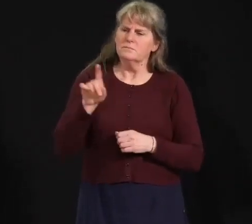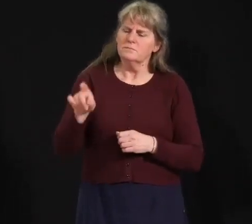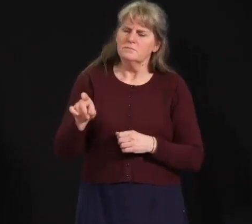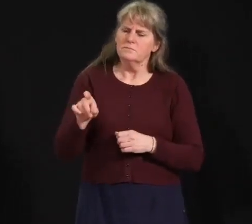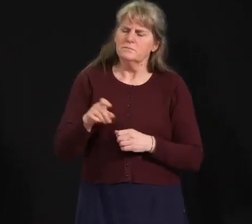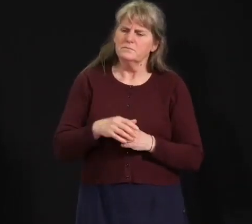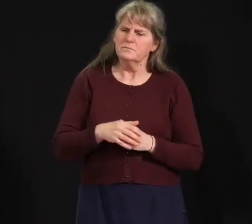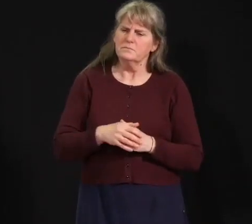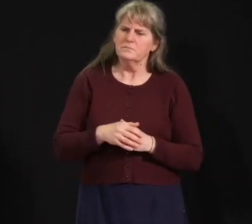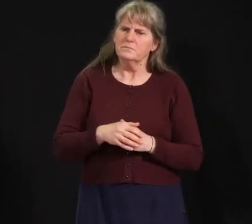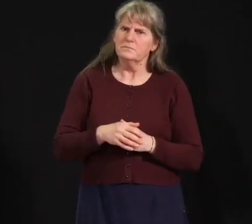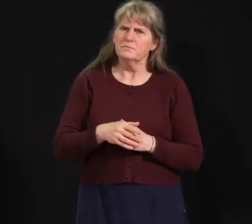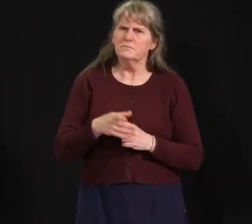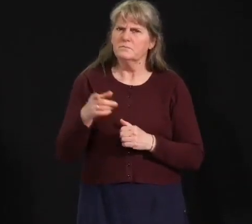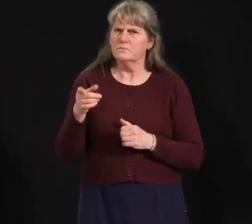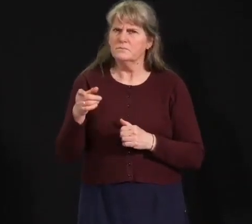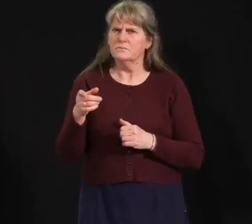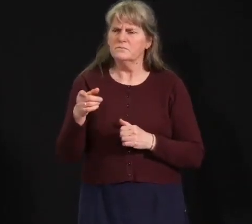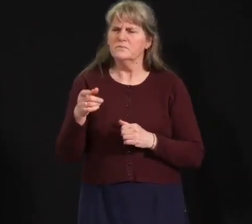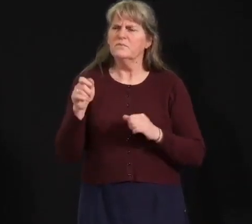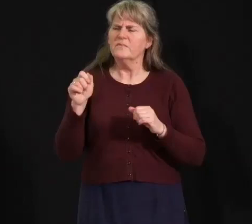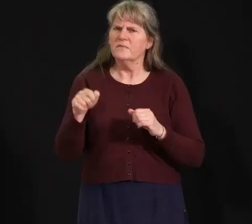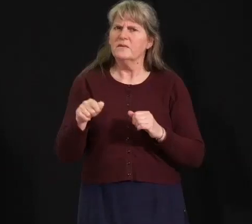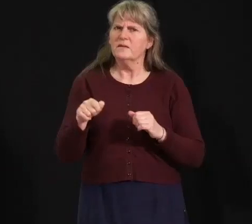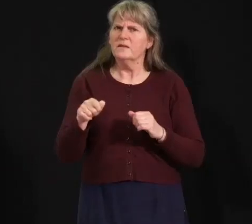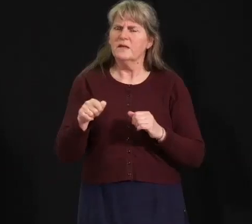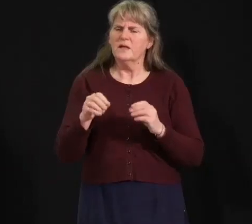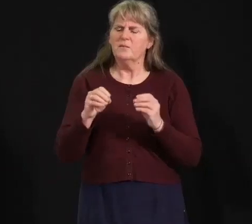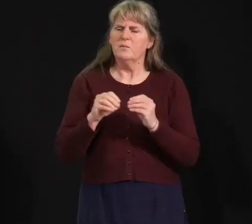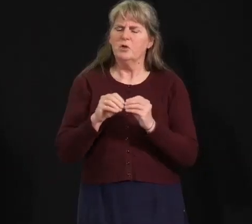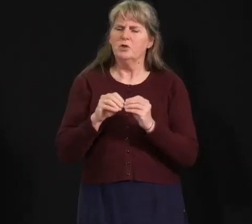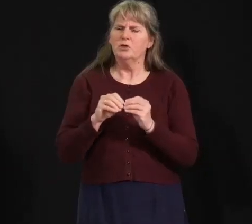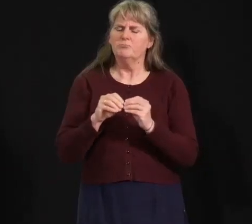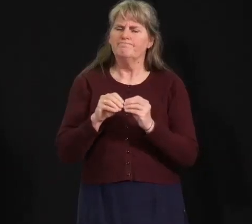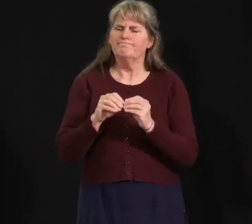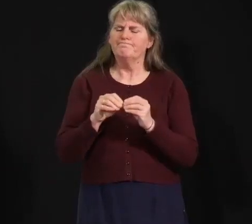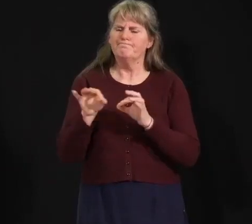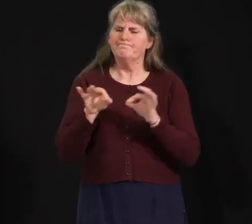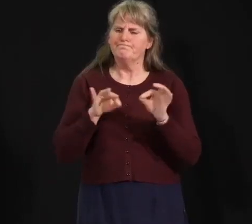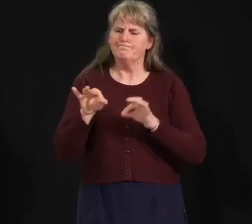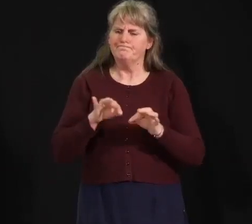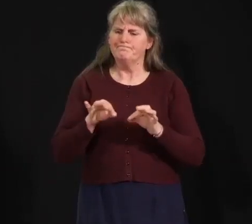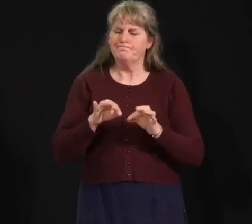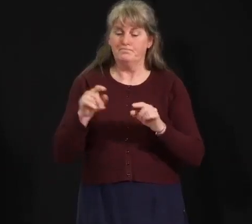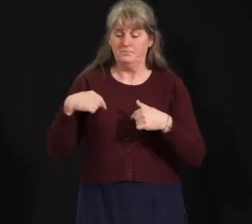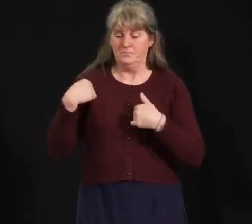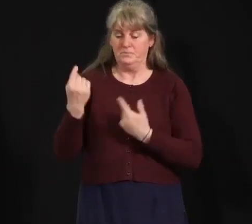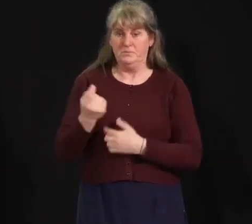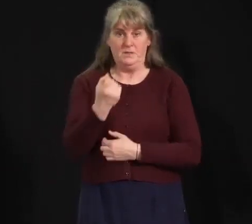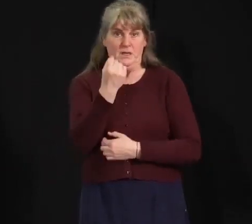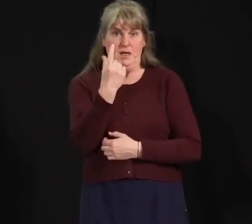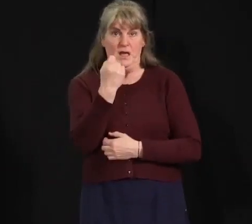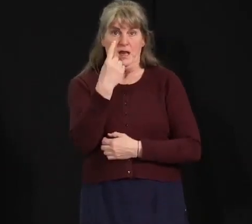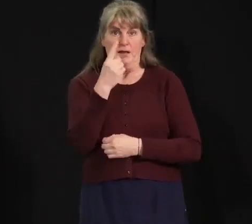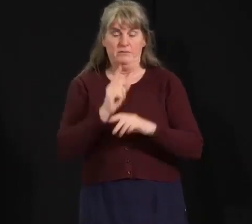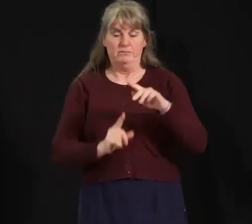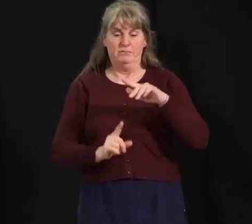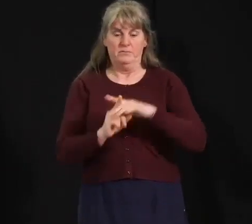spacing. Moderator: I think I heard Jane also on the line? That will be our last question for today.